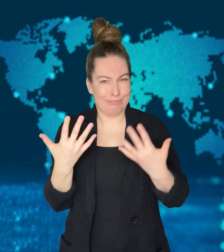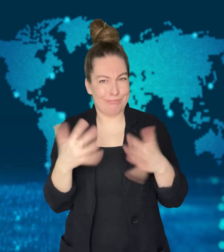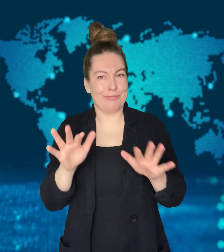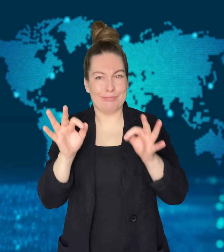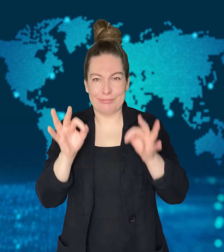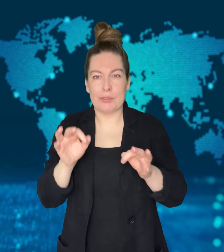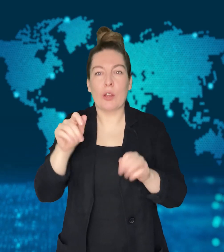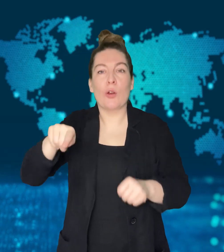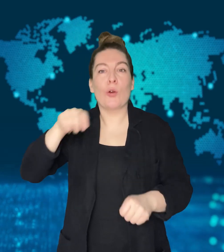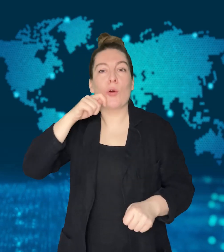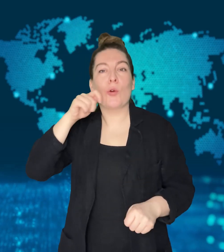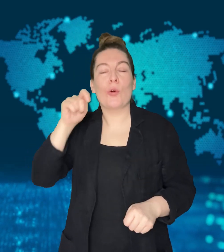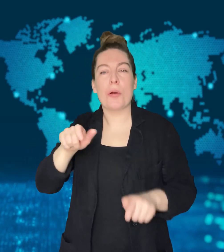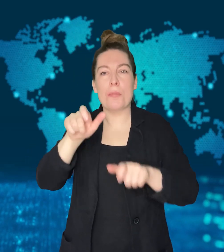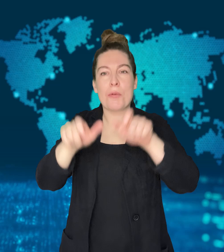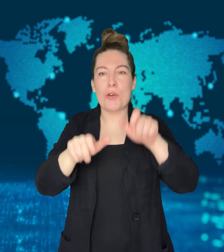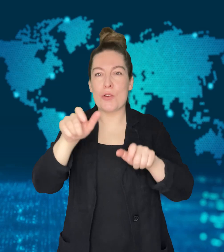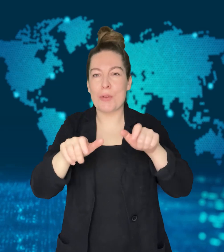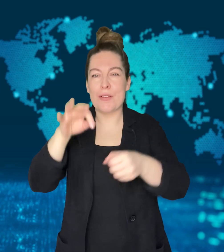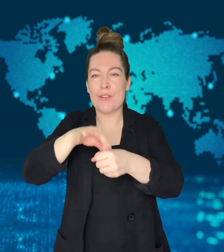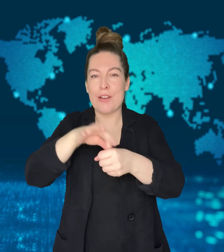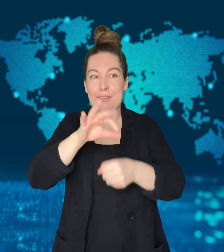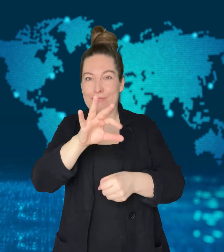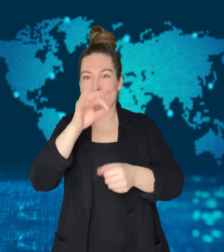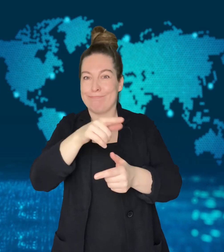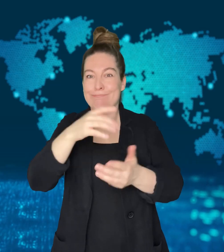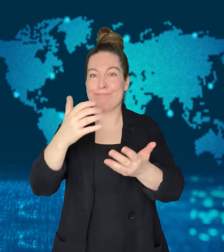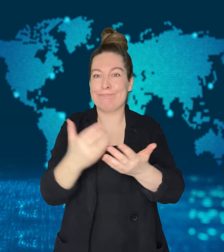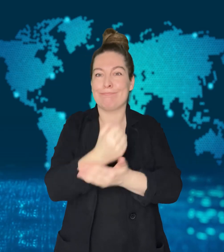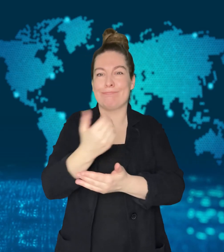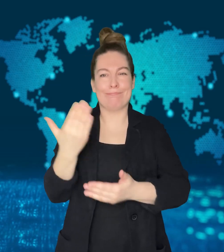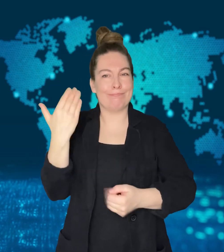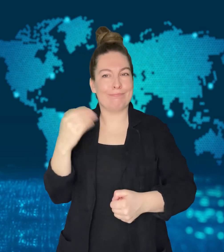in spite of Zelensky was elected as president of Ukraine in 2019.